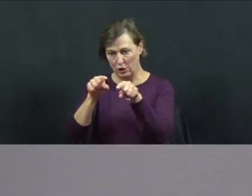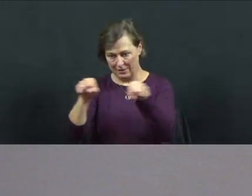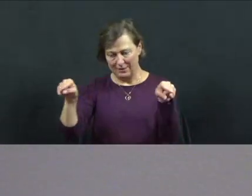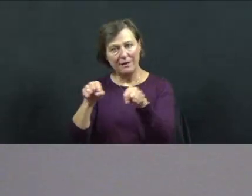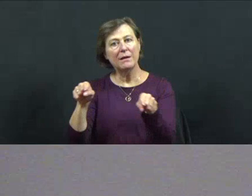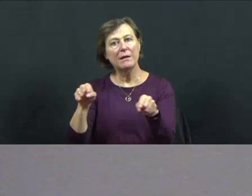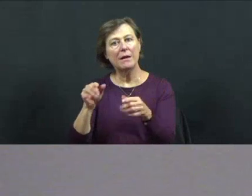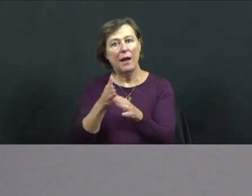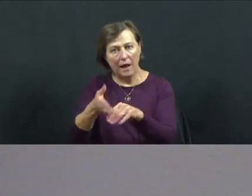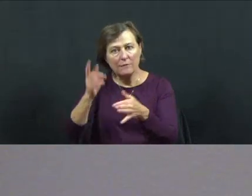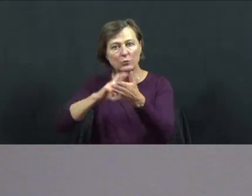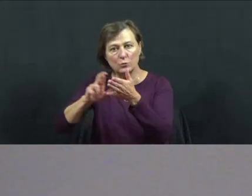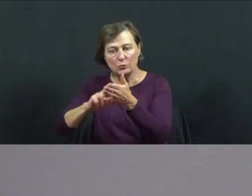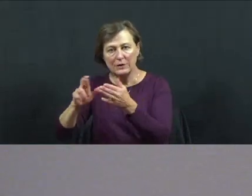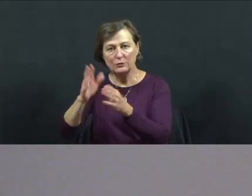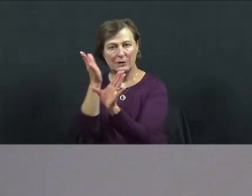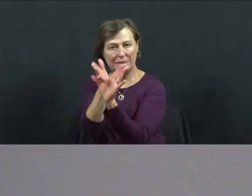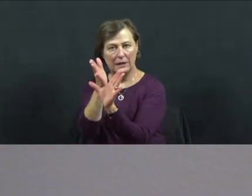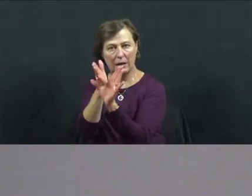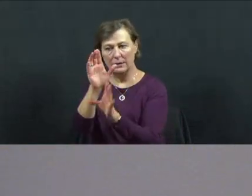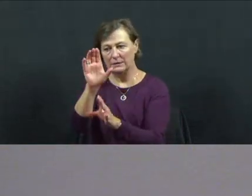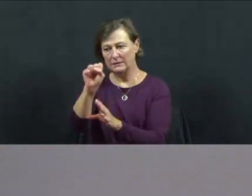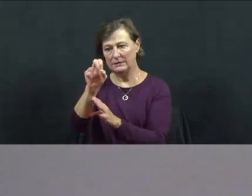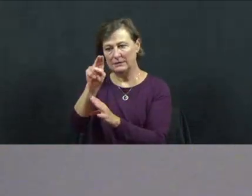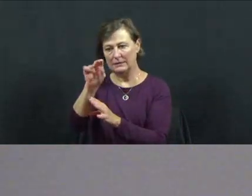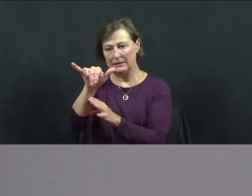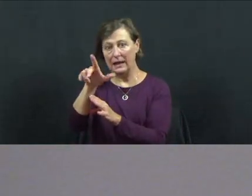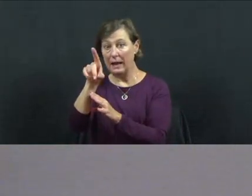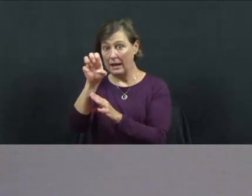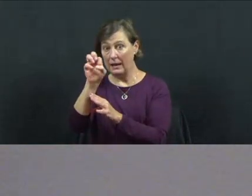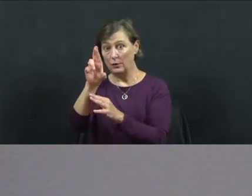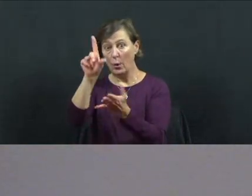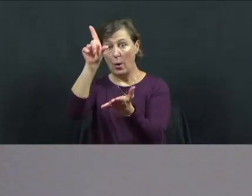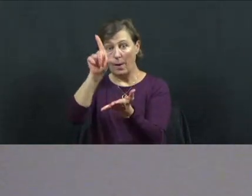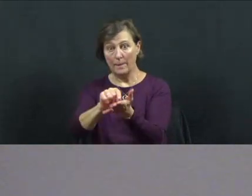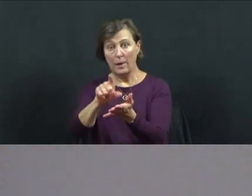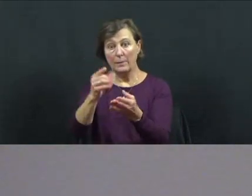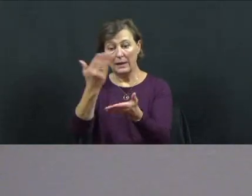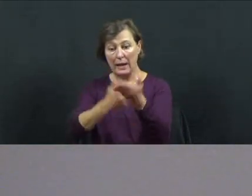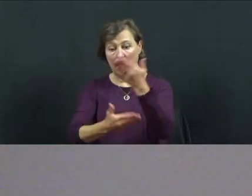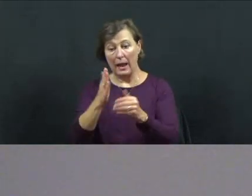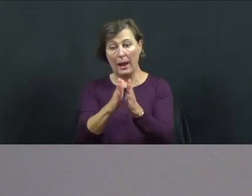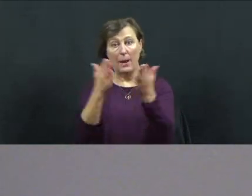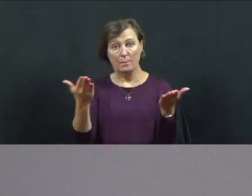psychologist C. R. Snyder published the Handbook of Hope, in which he